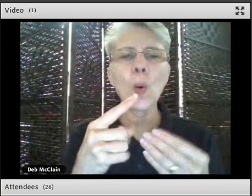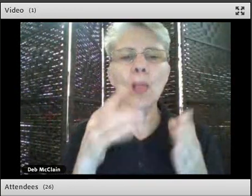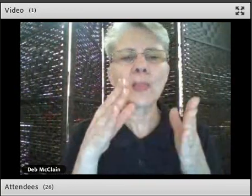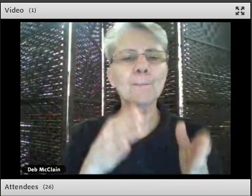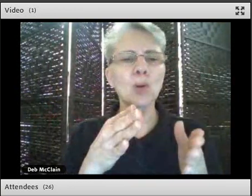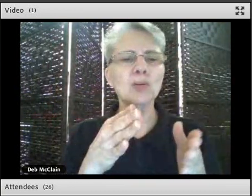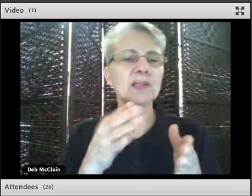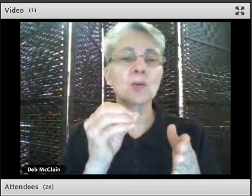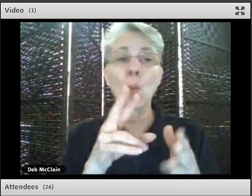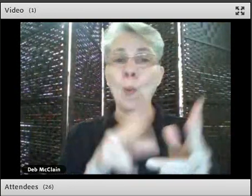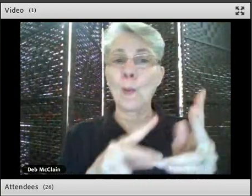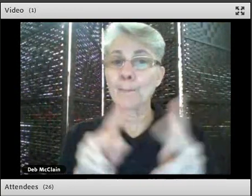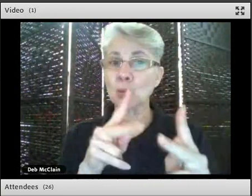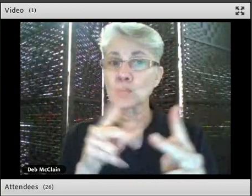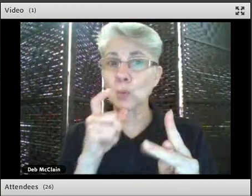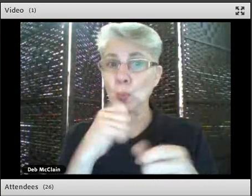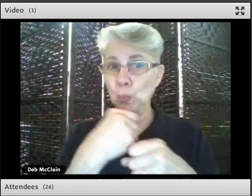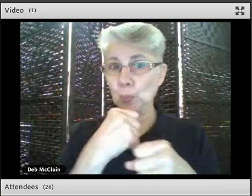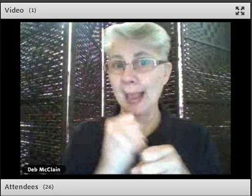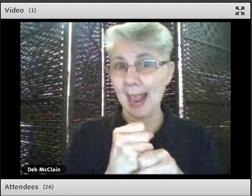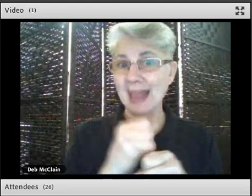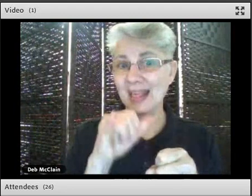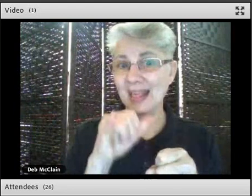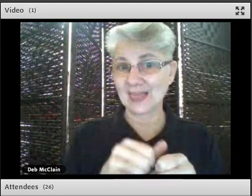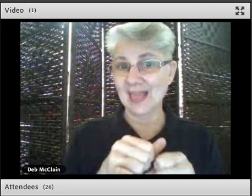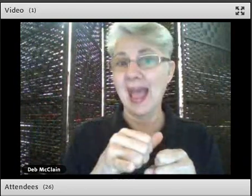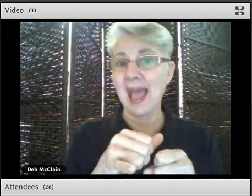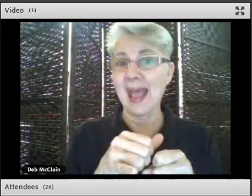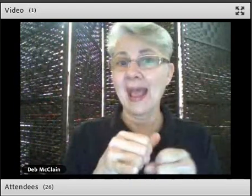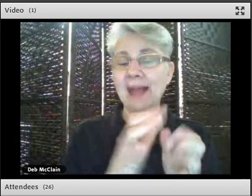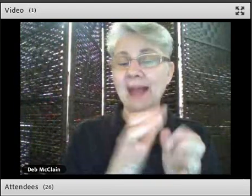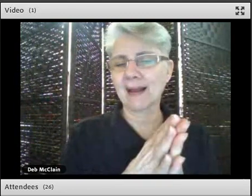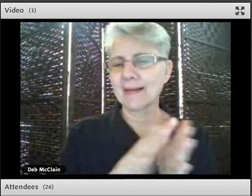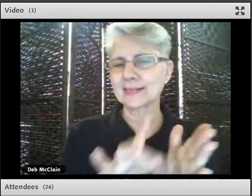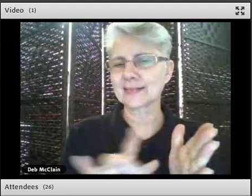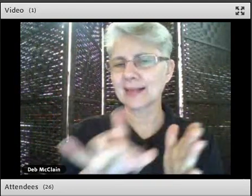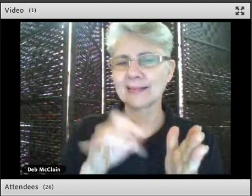It is not going to be for the performer or narrator or presenter,